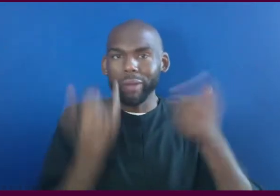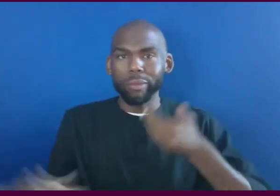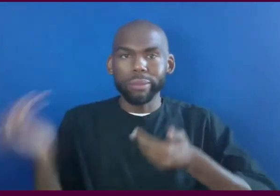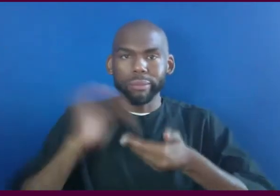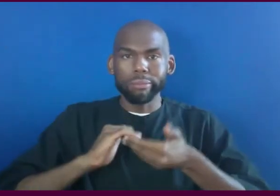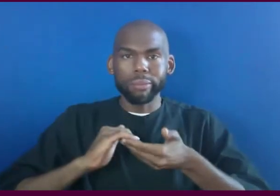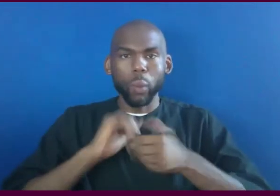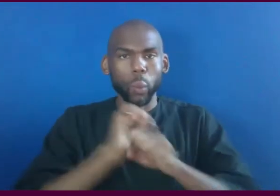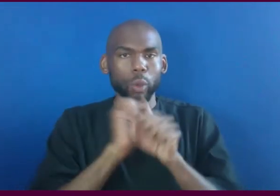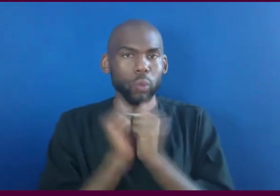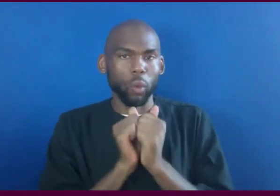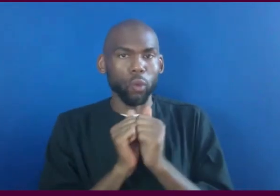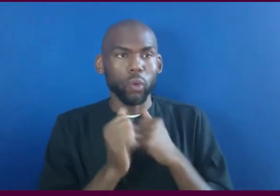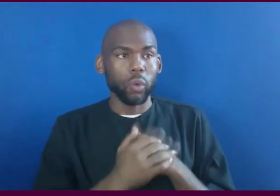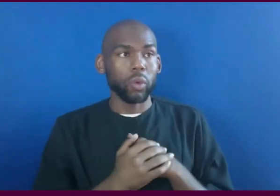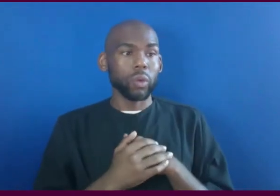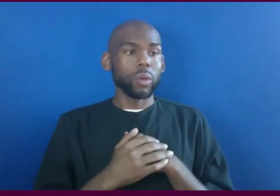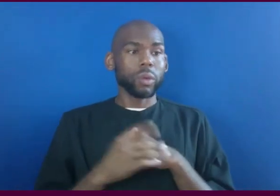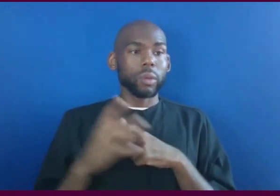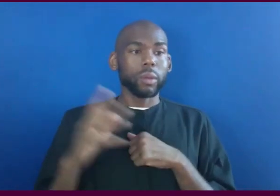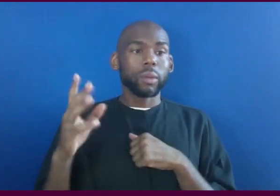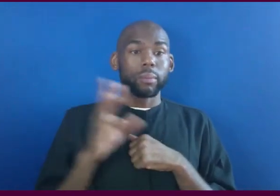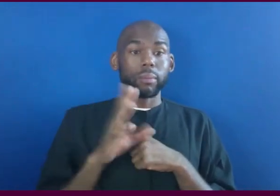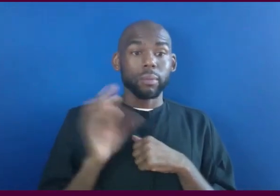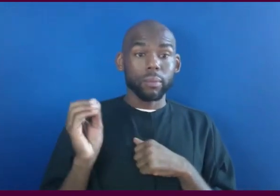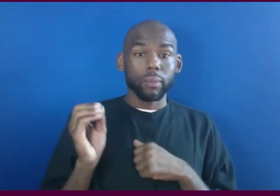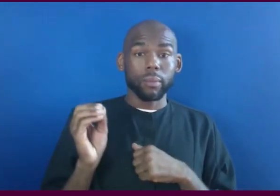is if we work together.